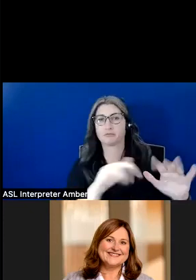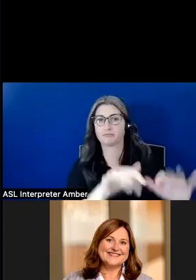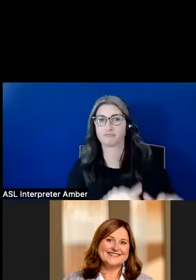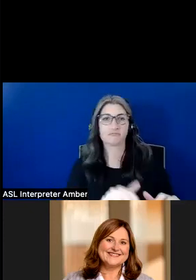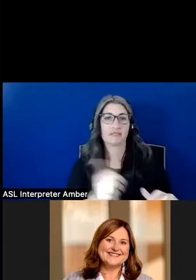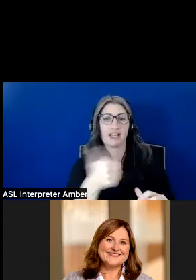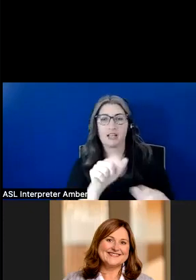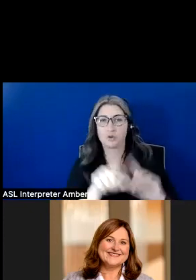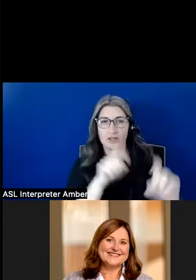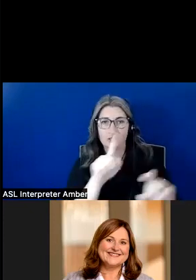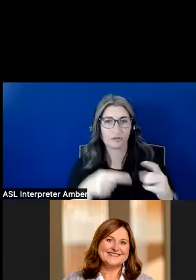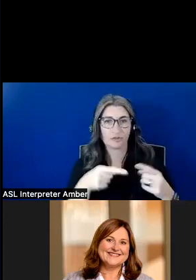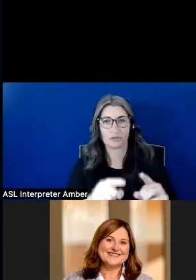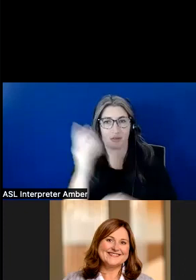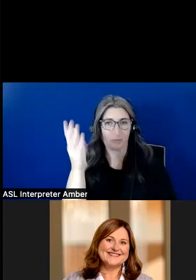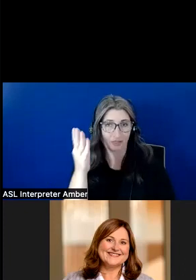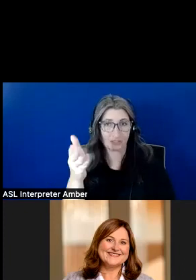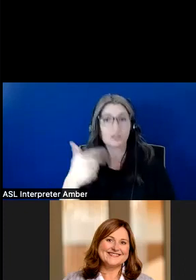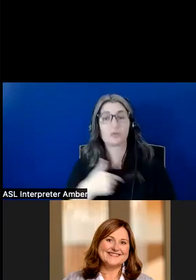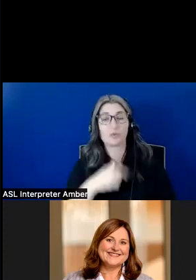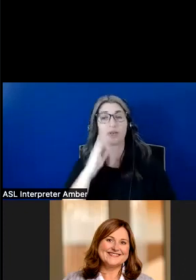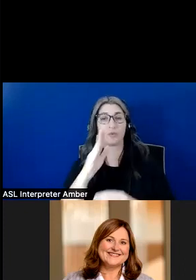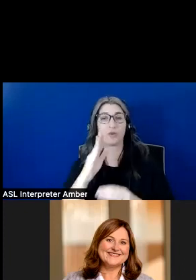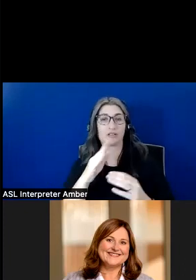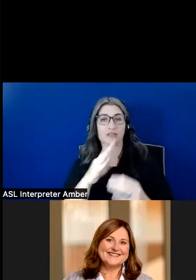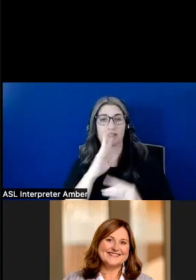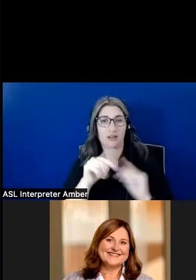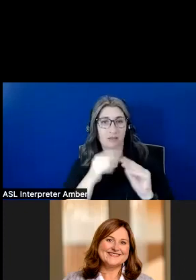throughout the presentation, and we will be addressing those either through the presentation